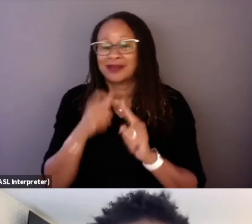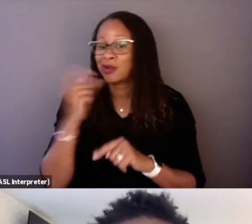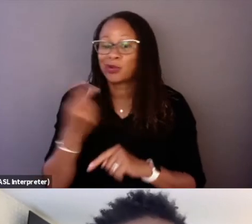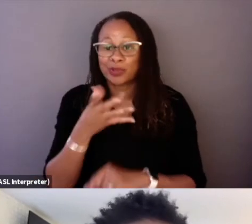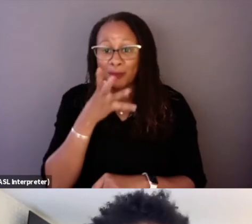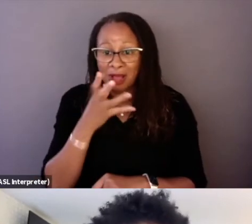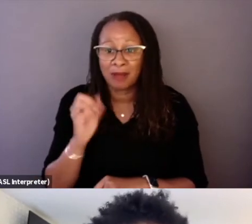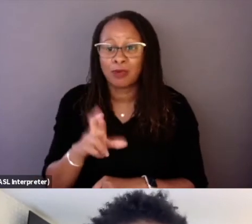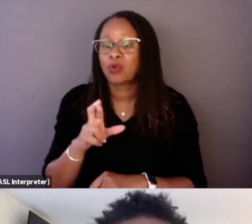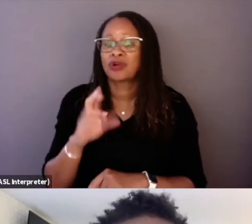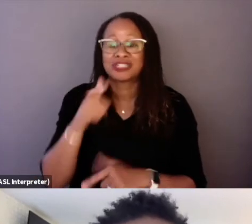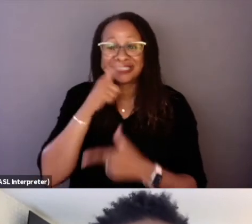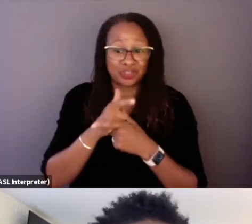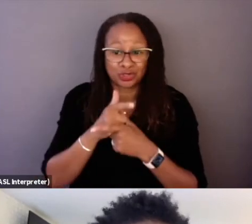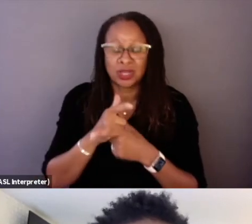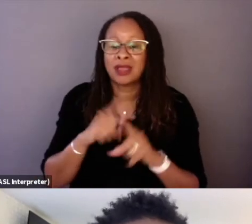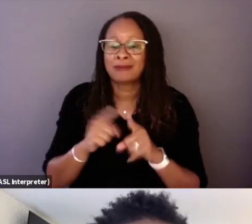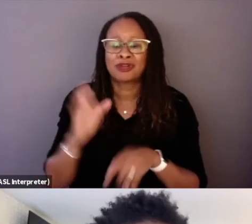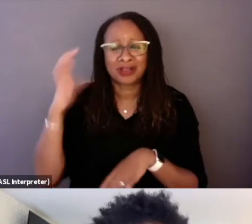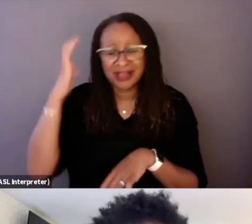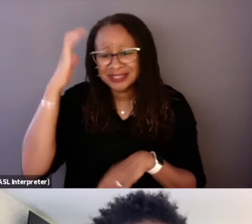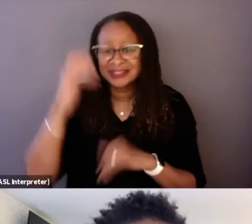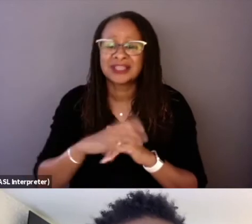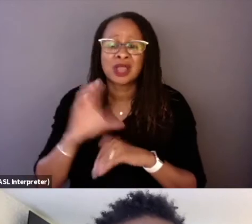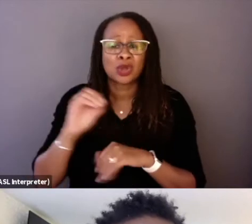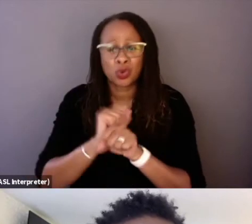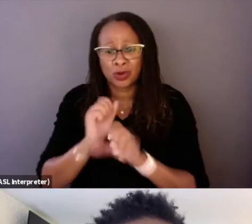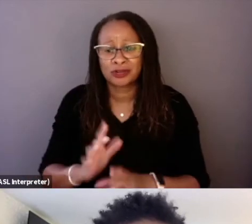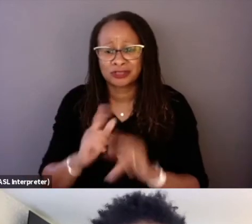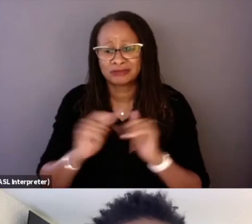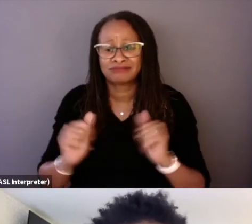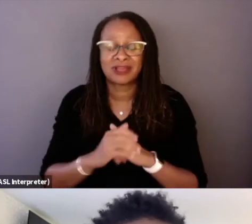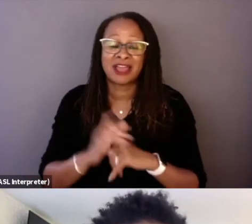not just her sister, but her cousins, her coworkers. This was really a person